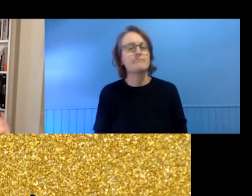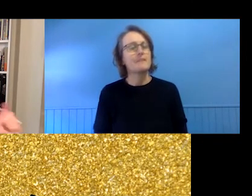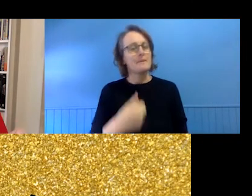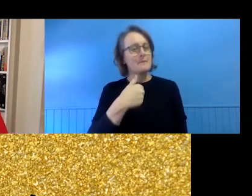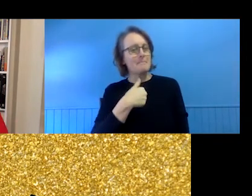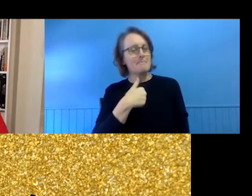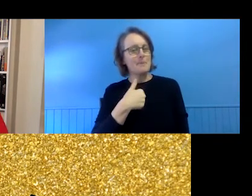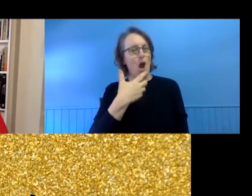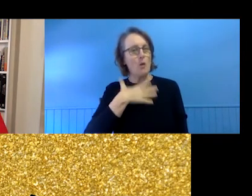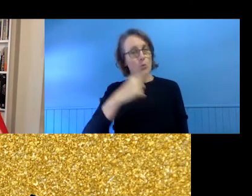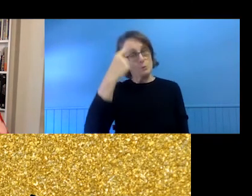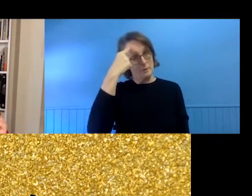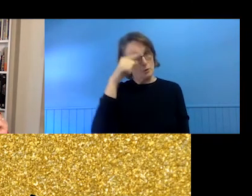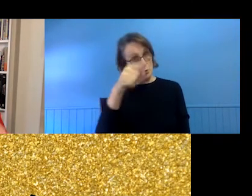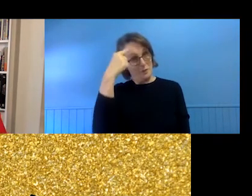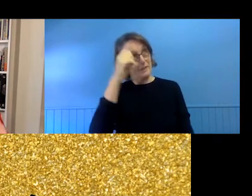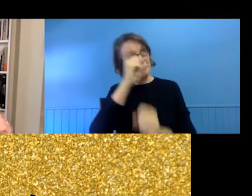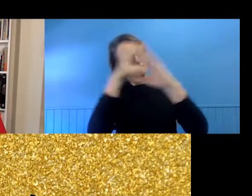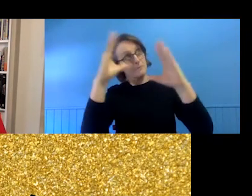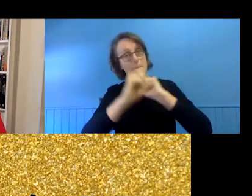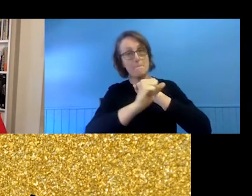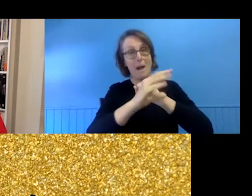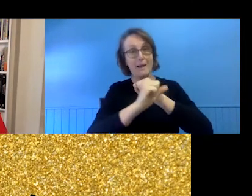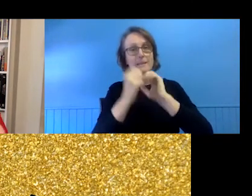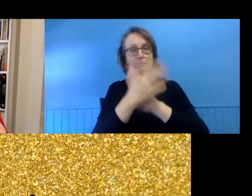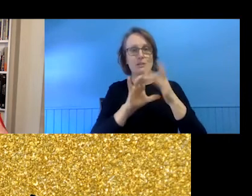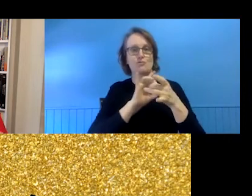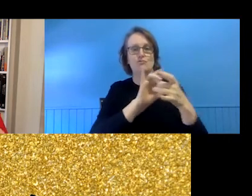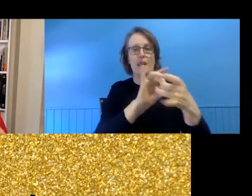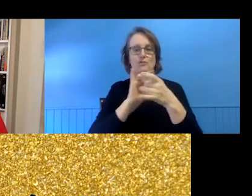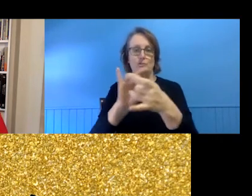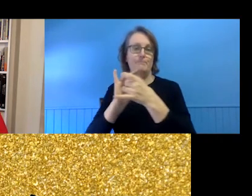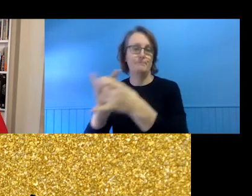this idea of marketing as building relationships. My first golden rule